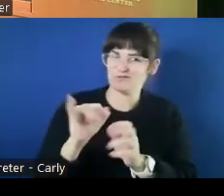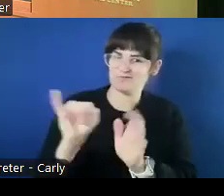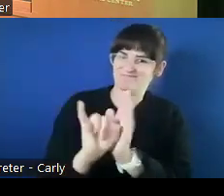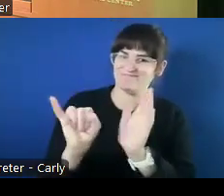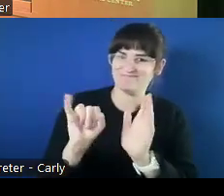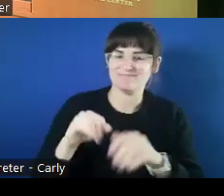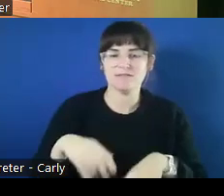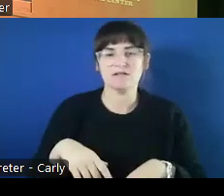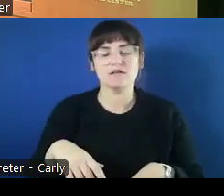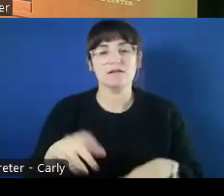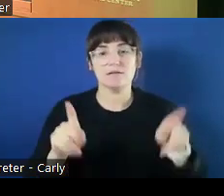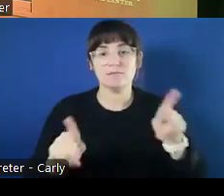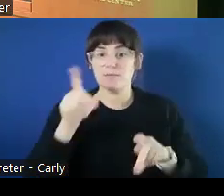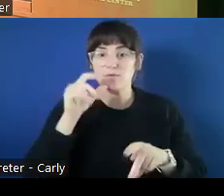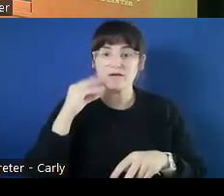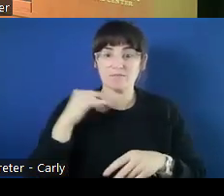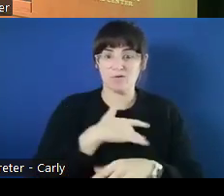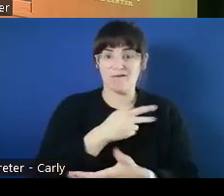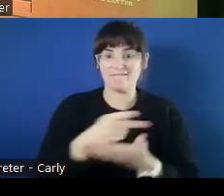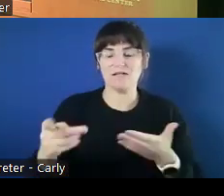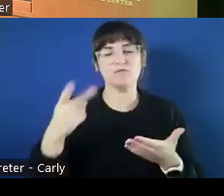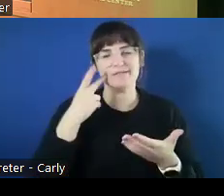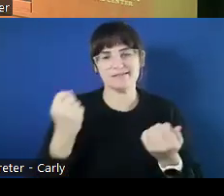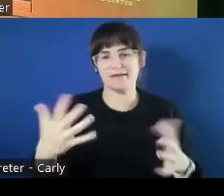heart failure I think there's just a lot of overlap in symptoms between anxiety and